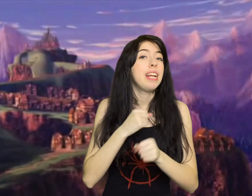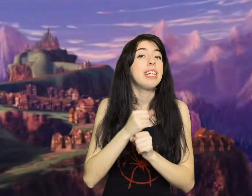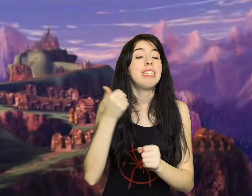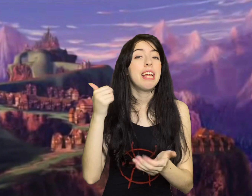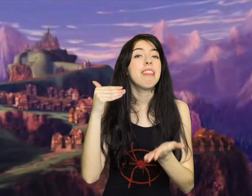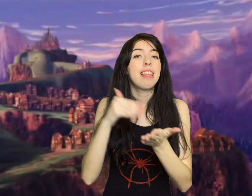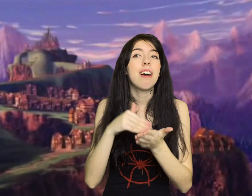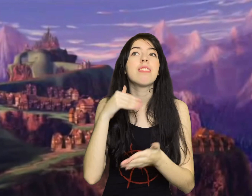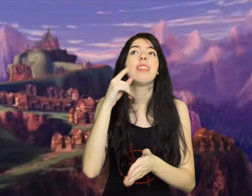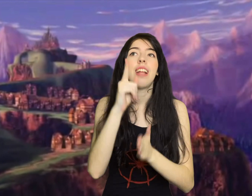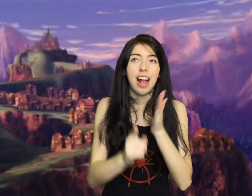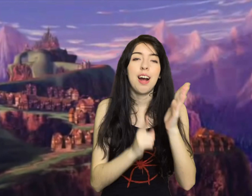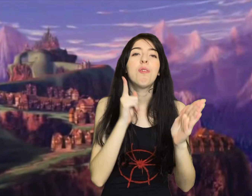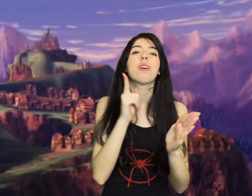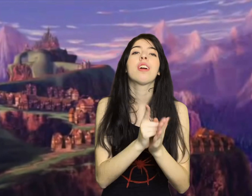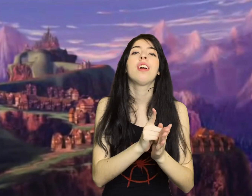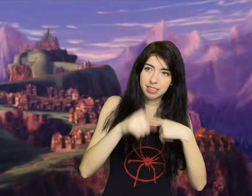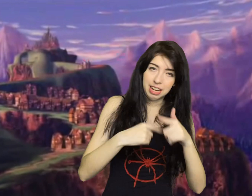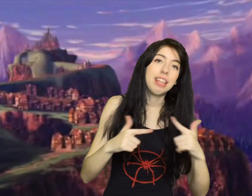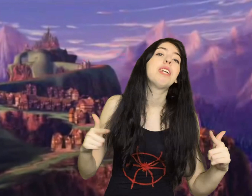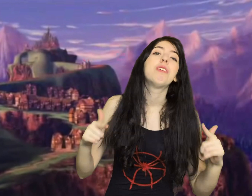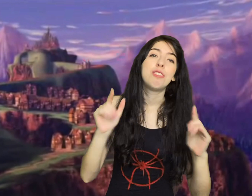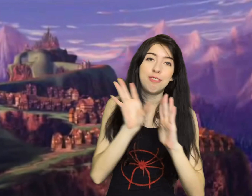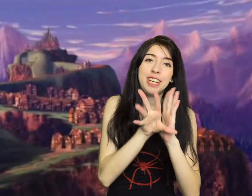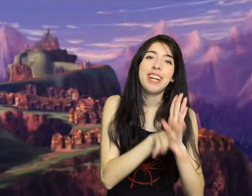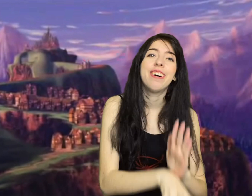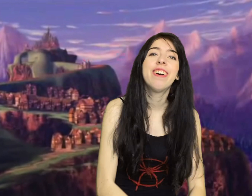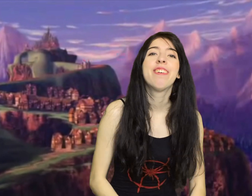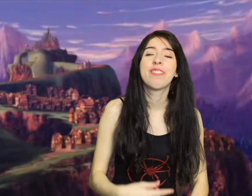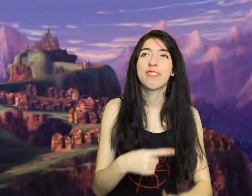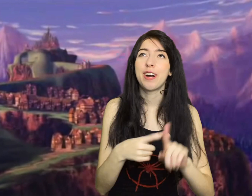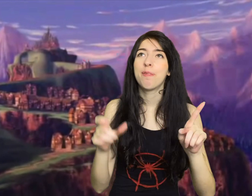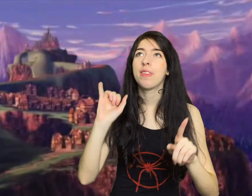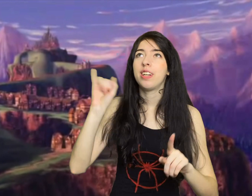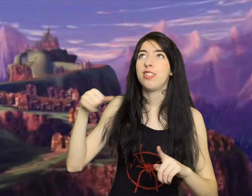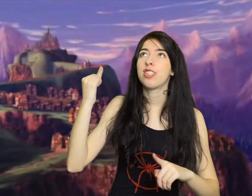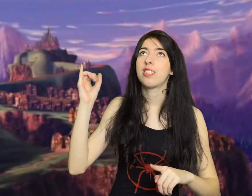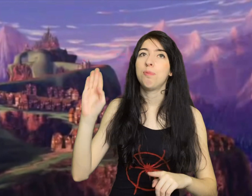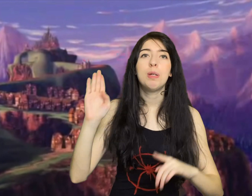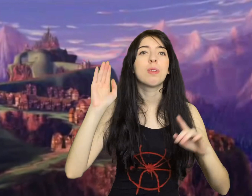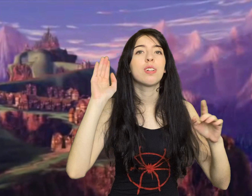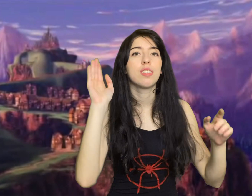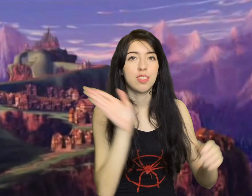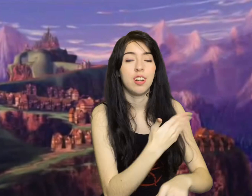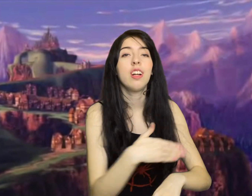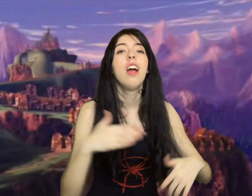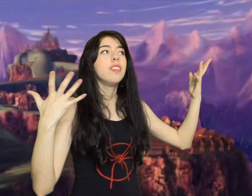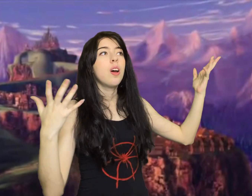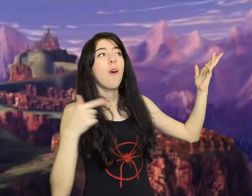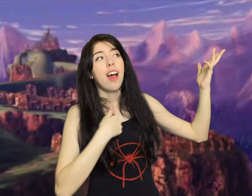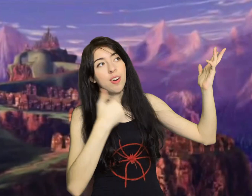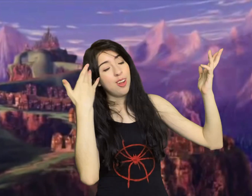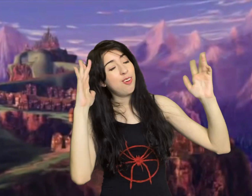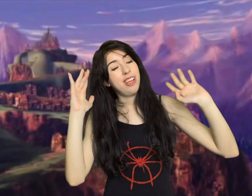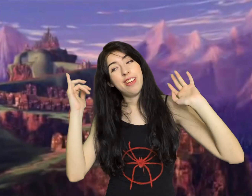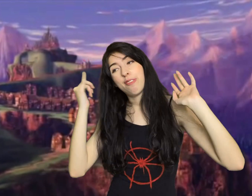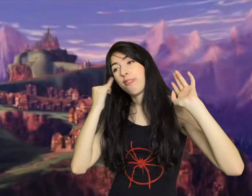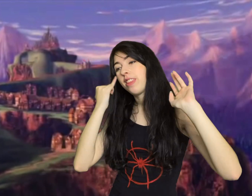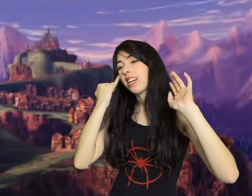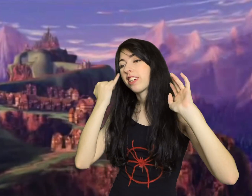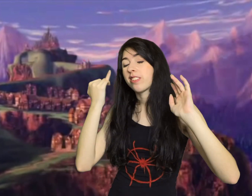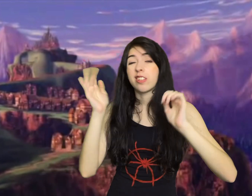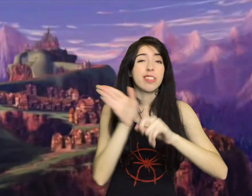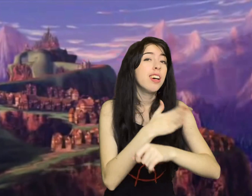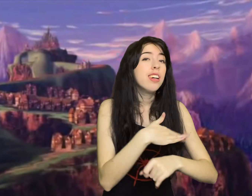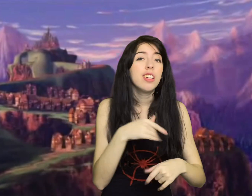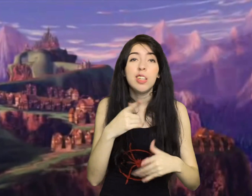a 10,000 hour sign language video from the justin bieber song so i don't know if there's a song you